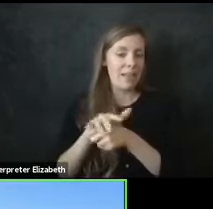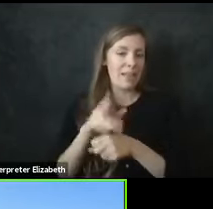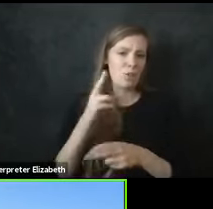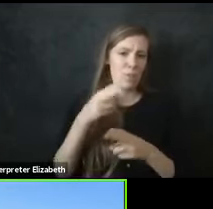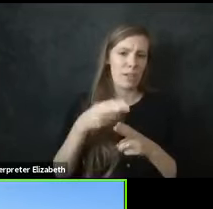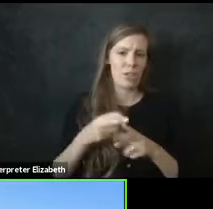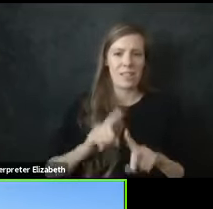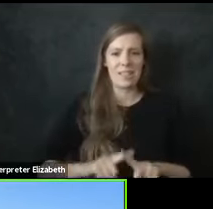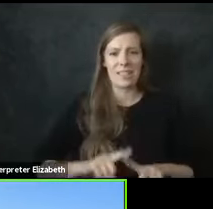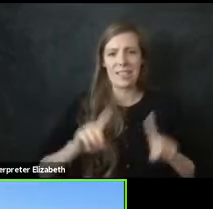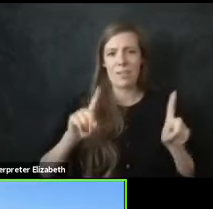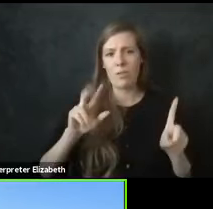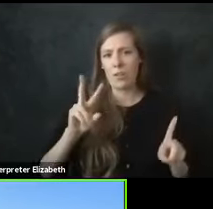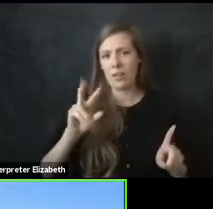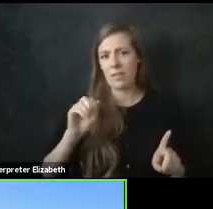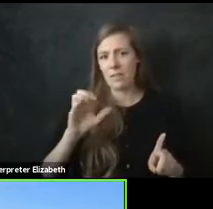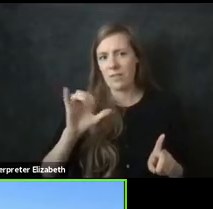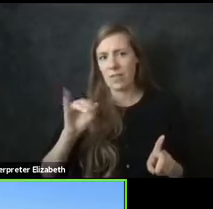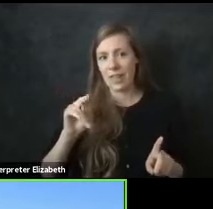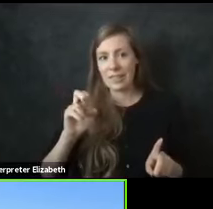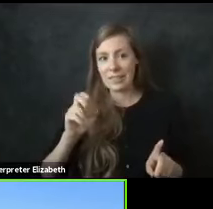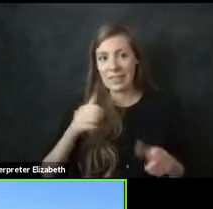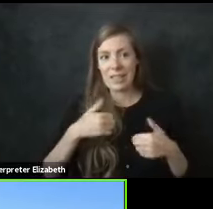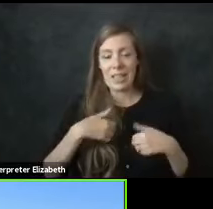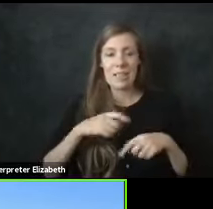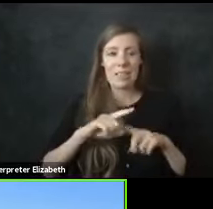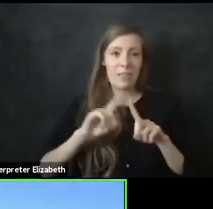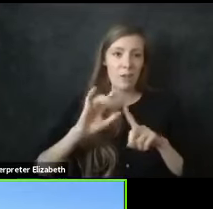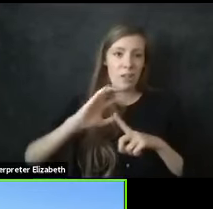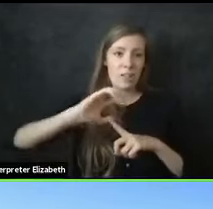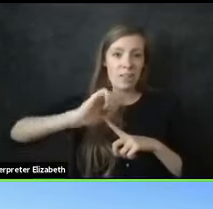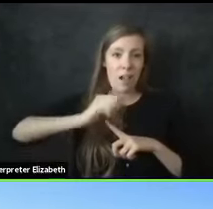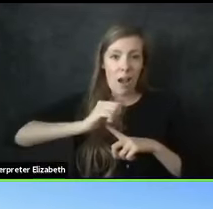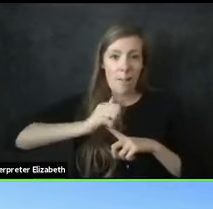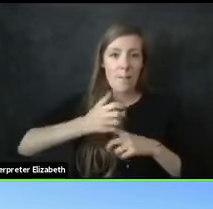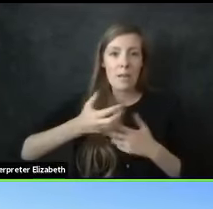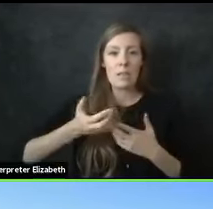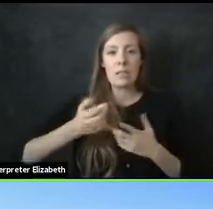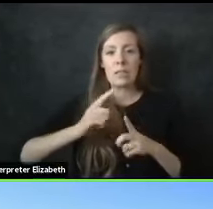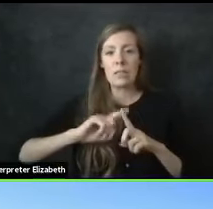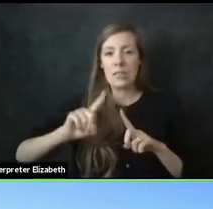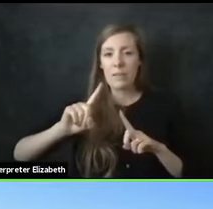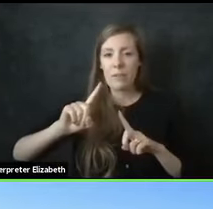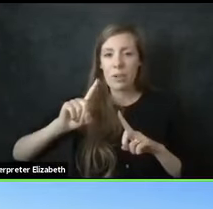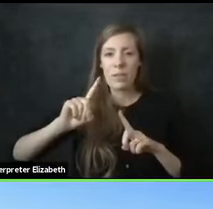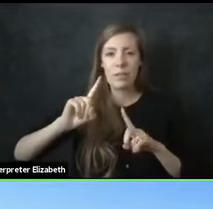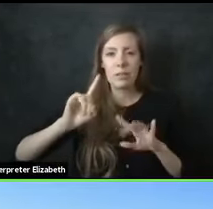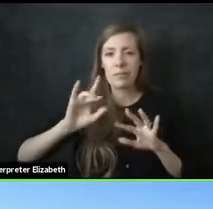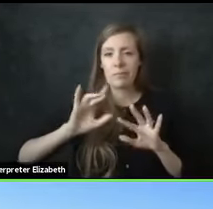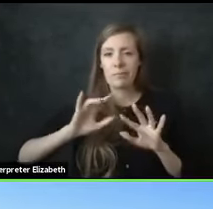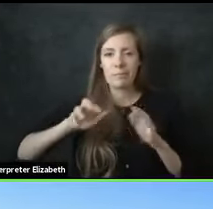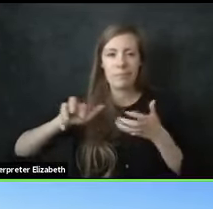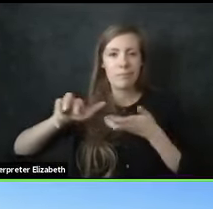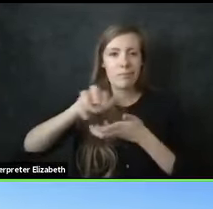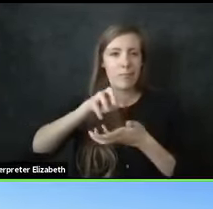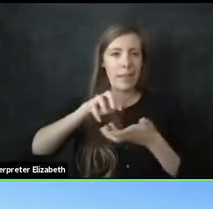It has a different top. Different. Way that it is reconstituted. Hence it's completely different.